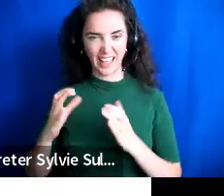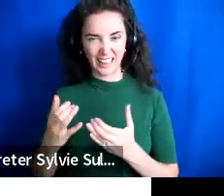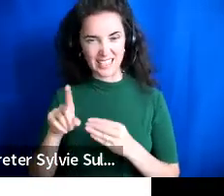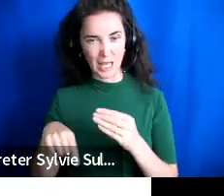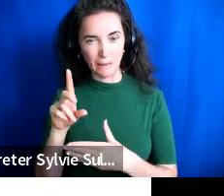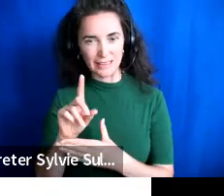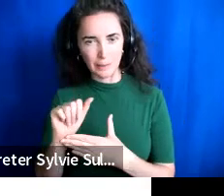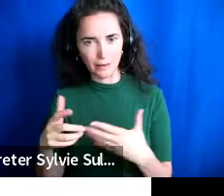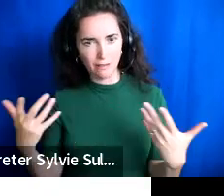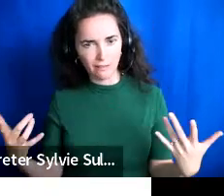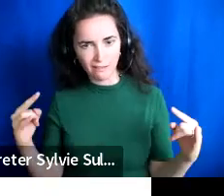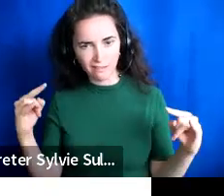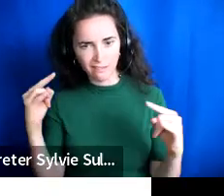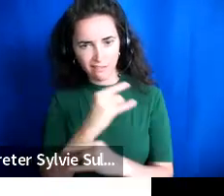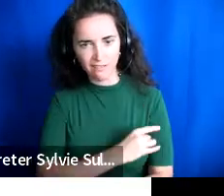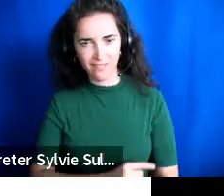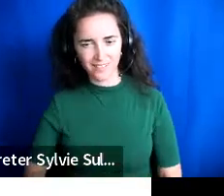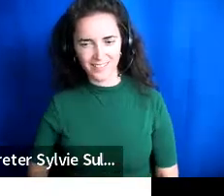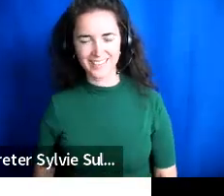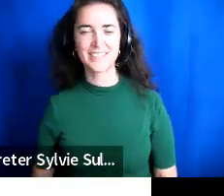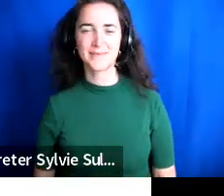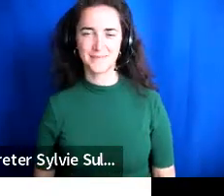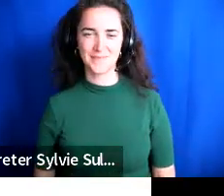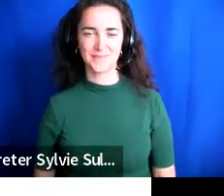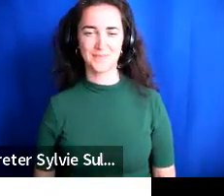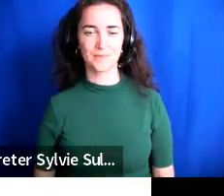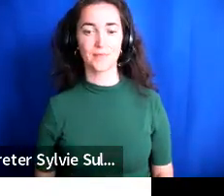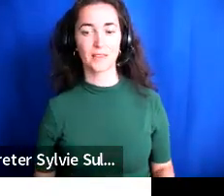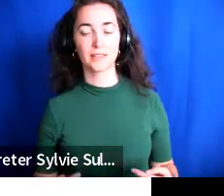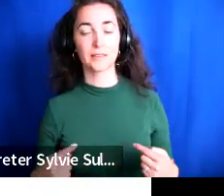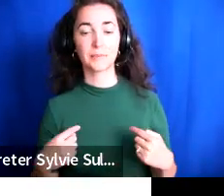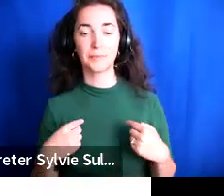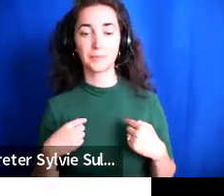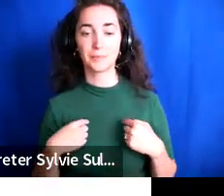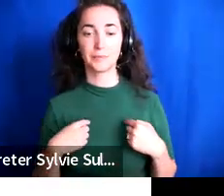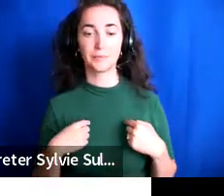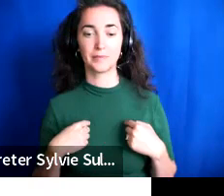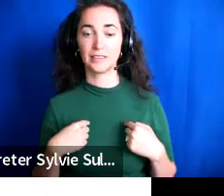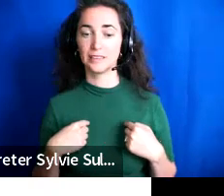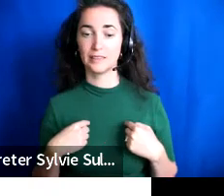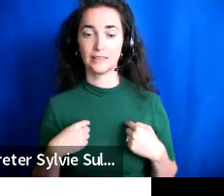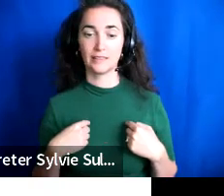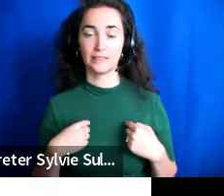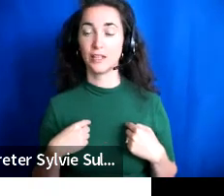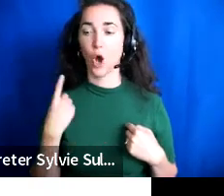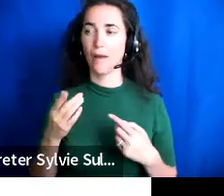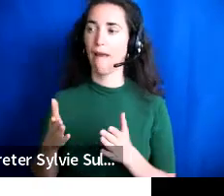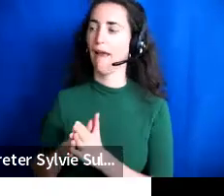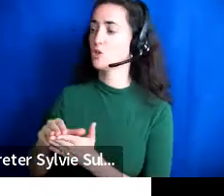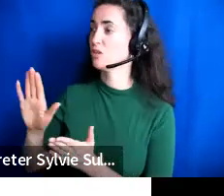I mean, However, Ionica situation can be so. I always had a ask a tall student to help me.